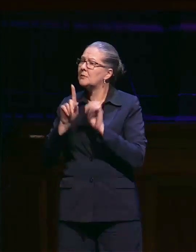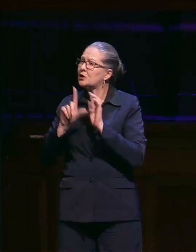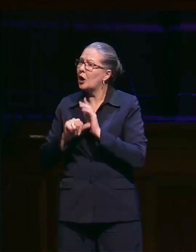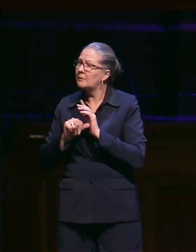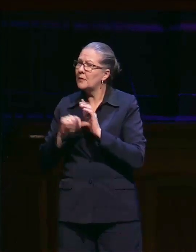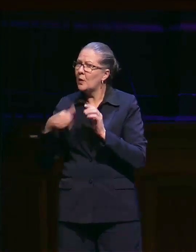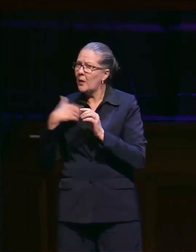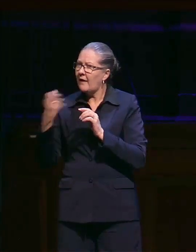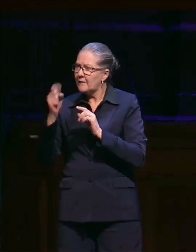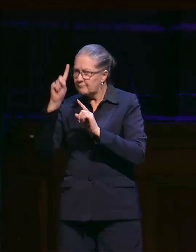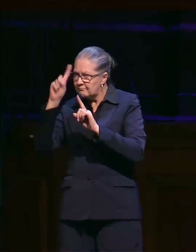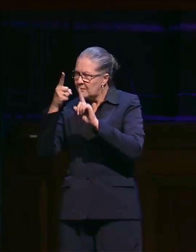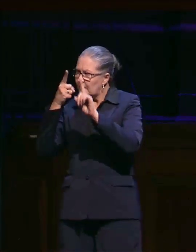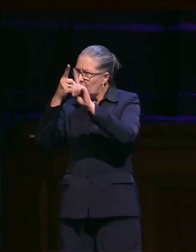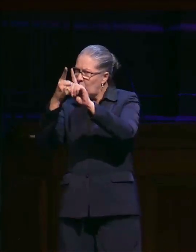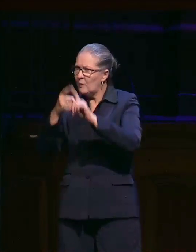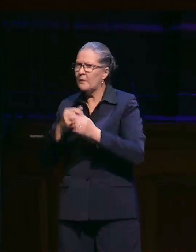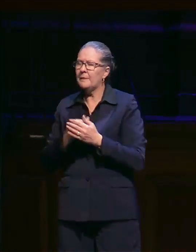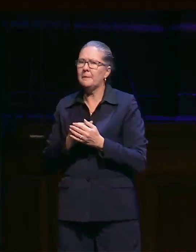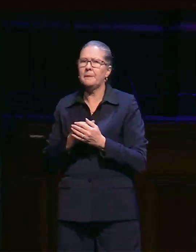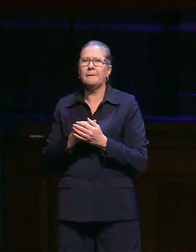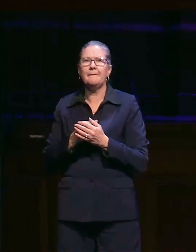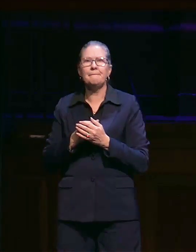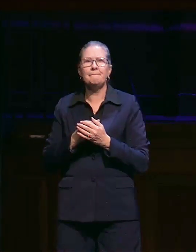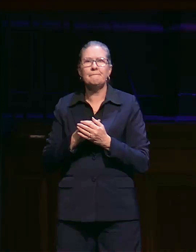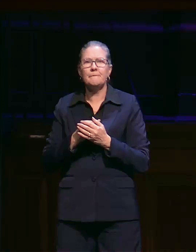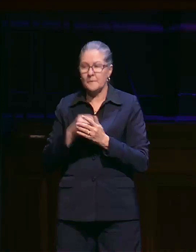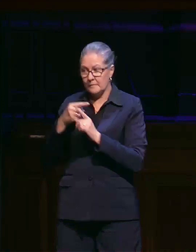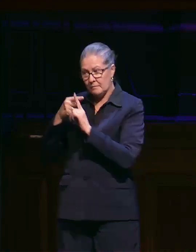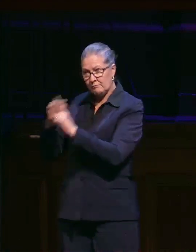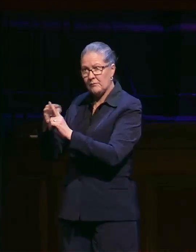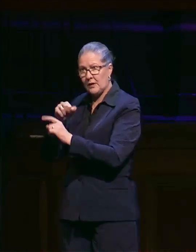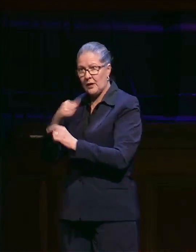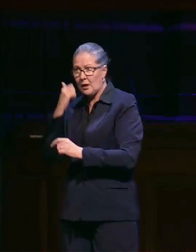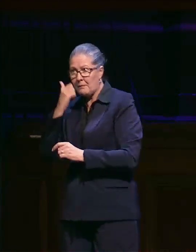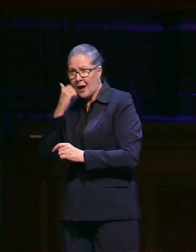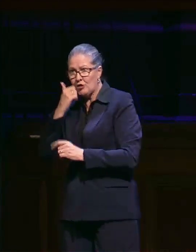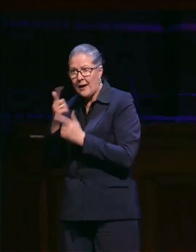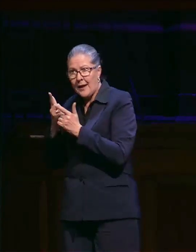aspiration that basic te reo Māori the language will be spoken by a million